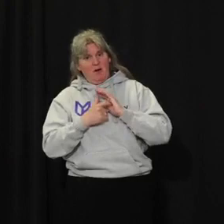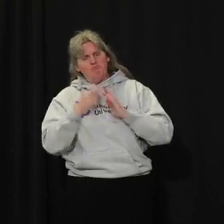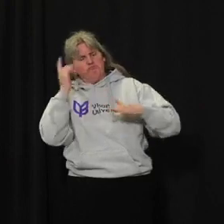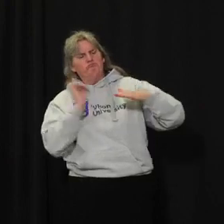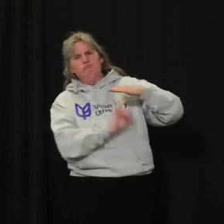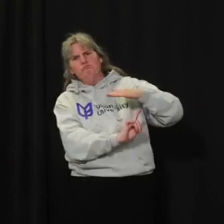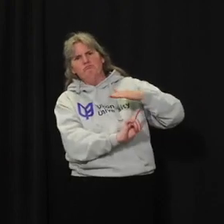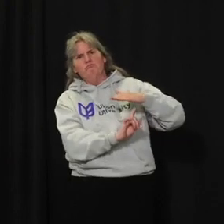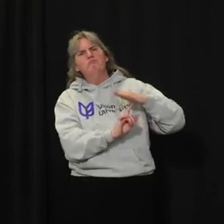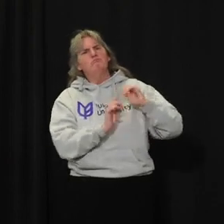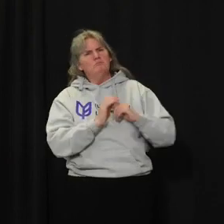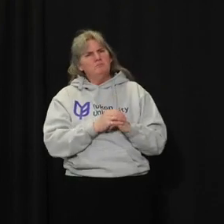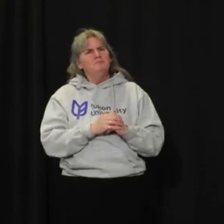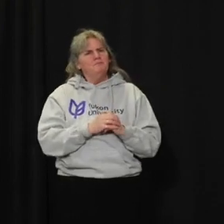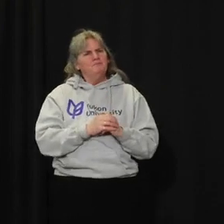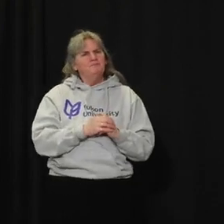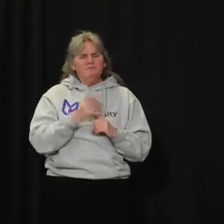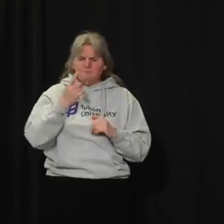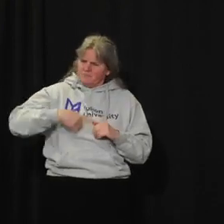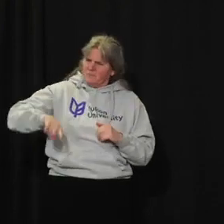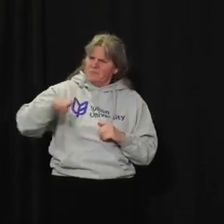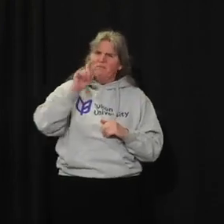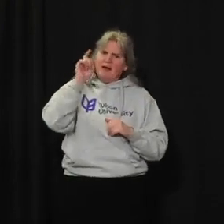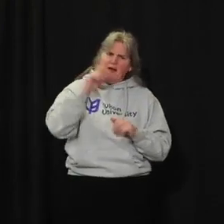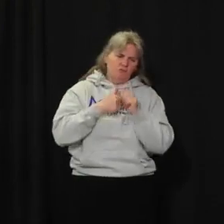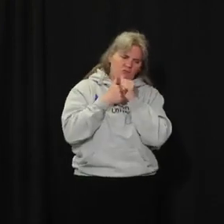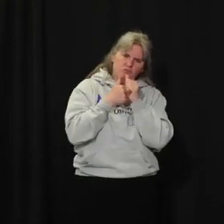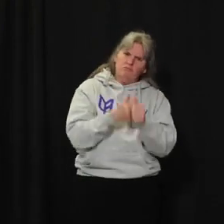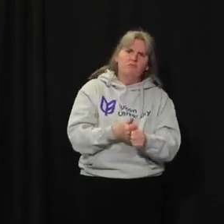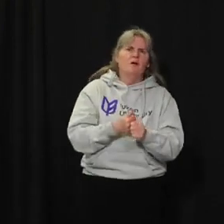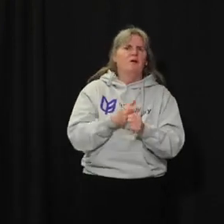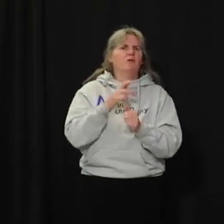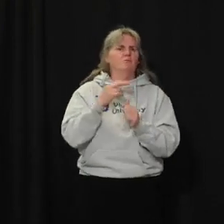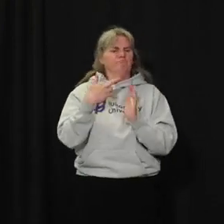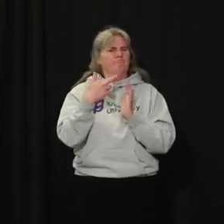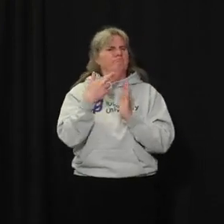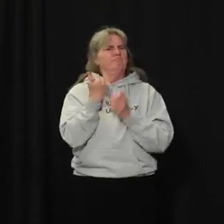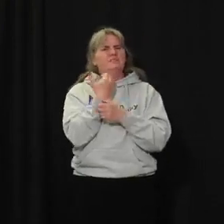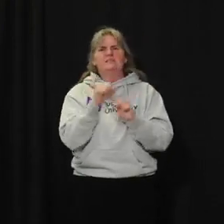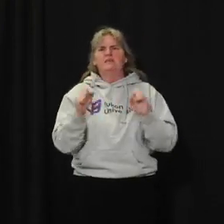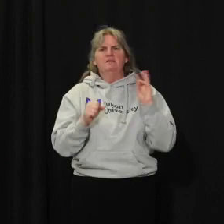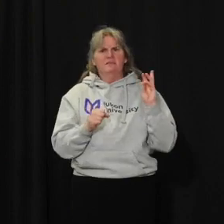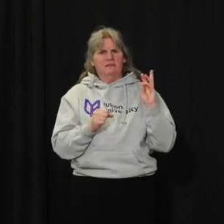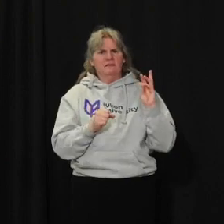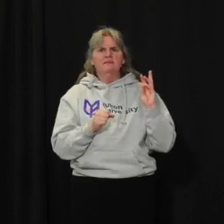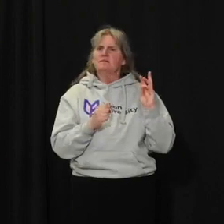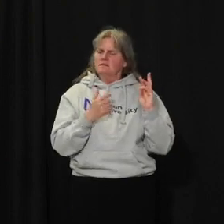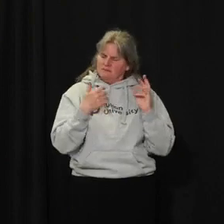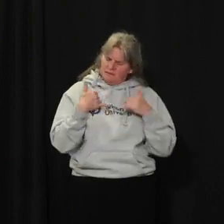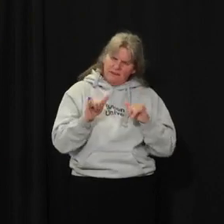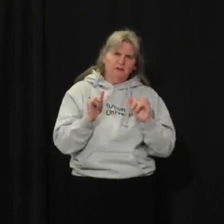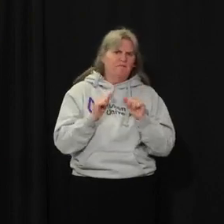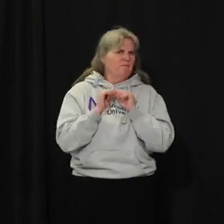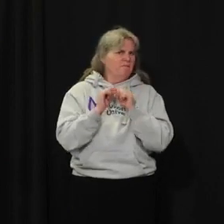required. We must all continue to follow these steps even as we begin to lift the restrictions.